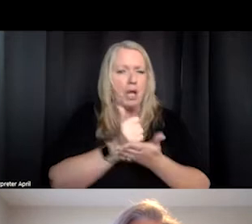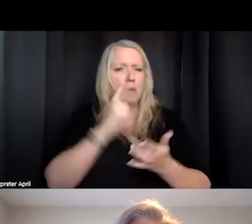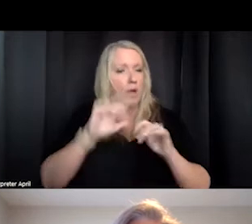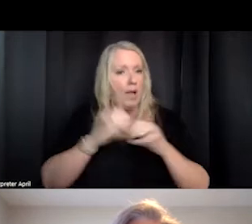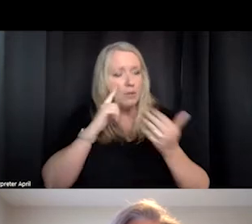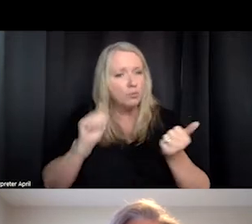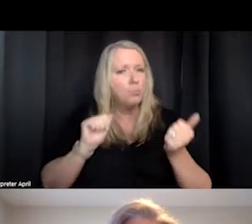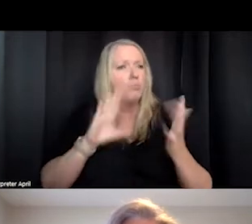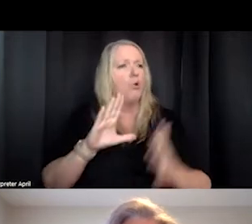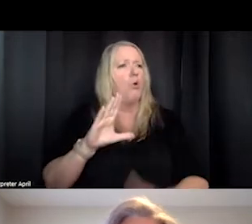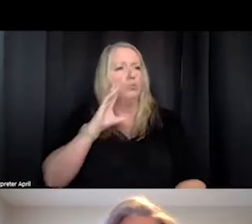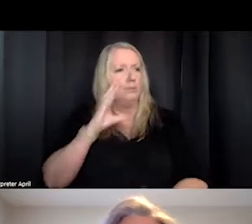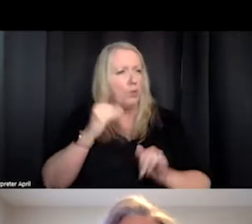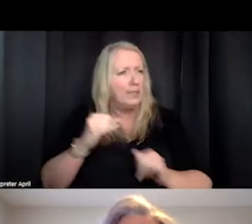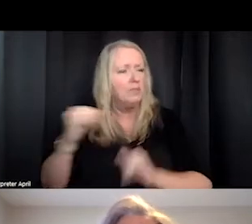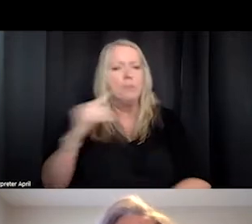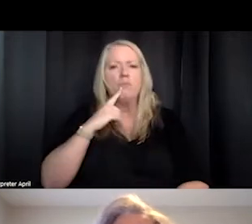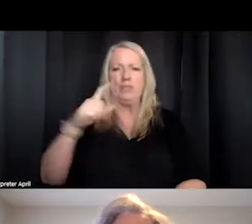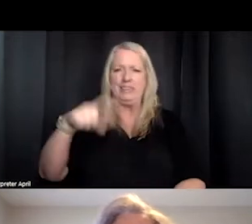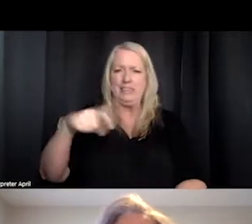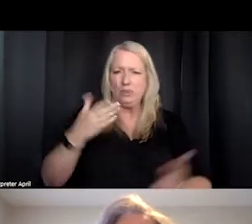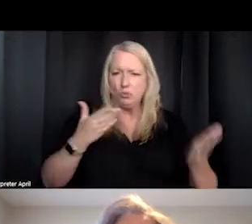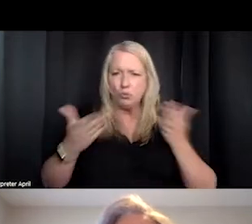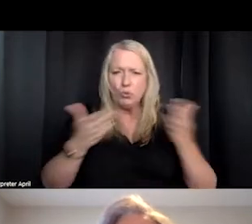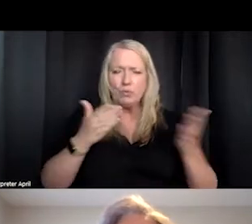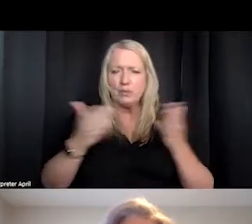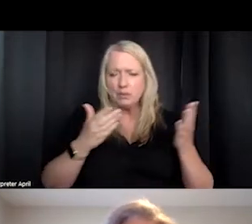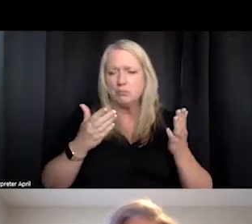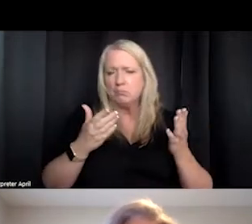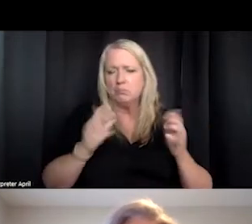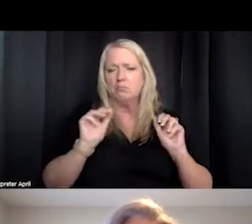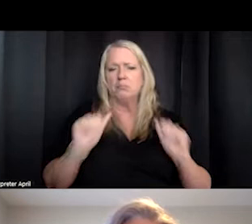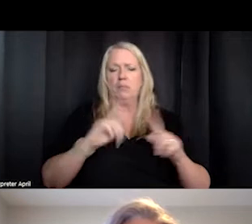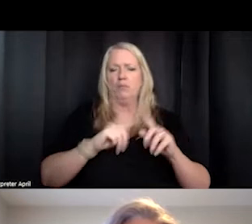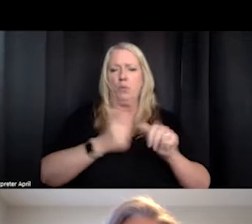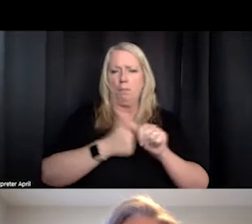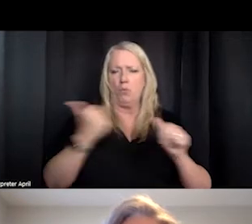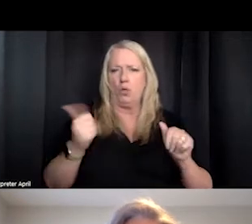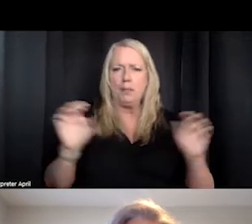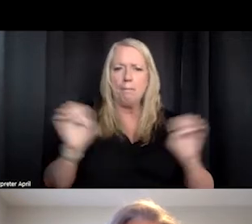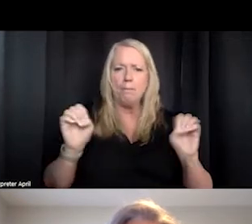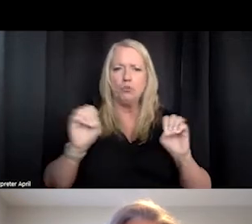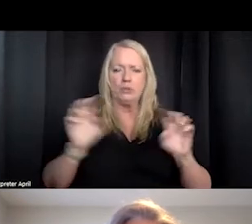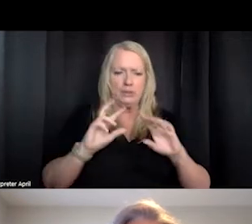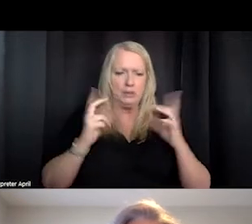INDIVIDUALS TO NEEDED SERVICES. IN ORDER TO AVOID EMERGENCY DEPARTMENT USE AND HOSPITALIZATION.